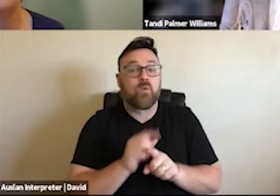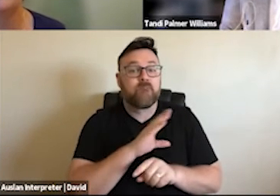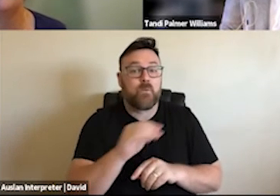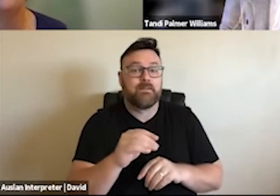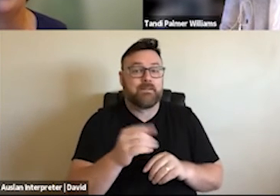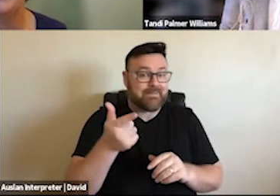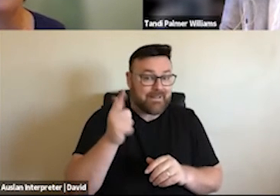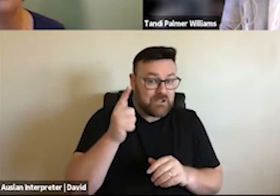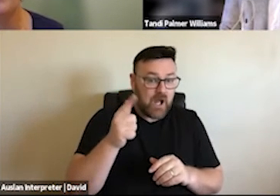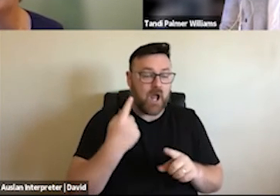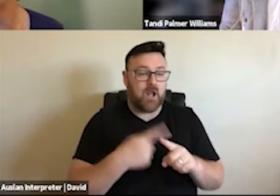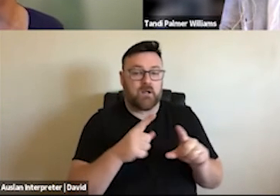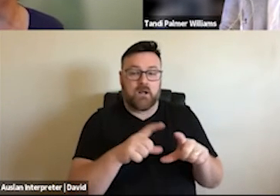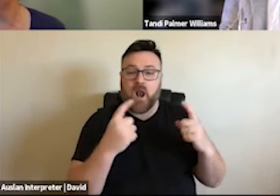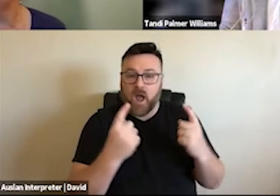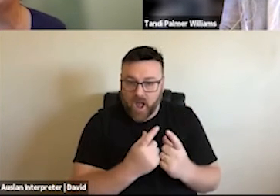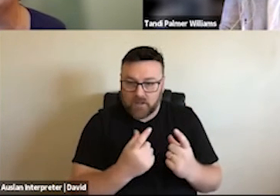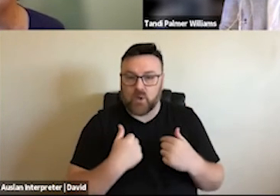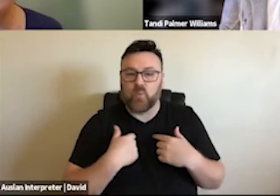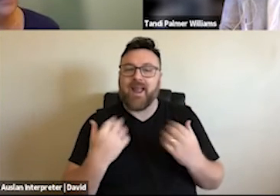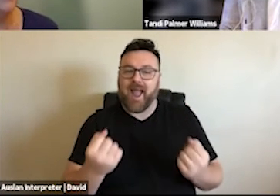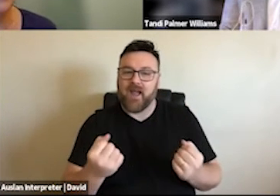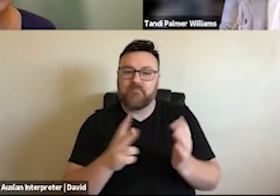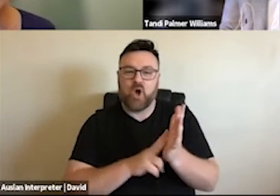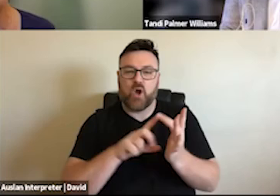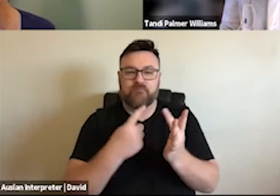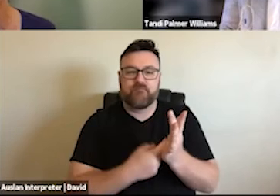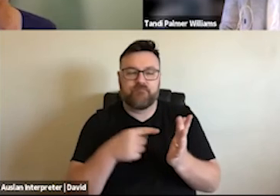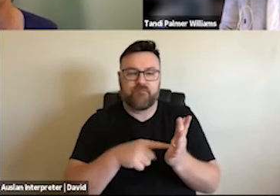If we have what we call a virtual studio technician assigned to classes.